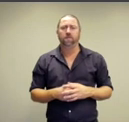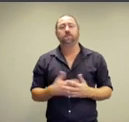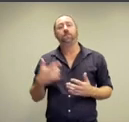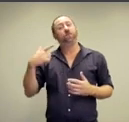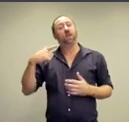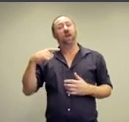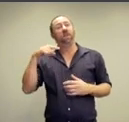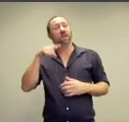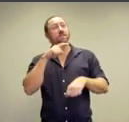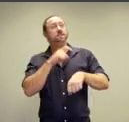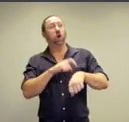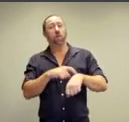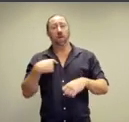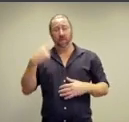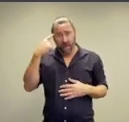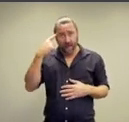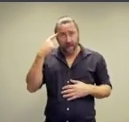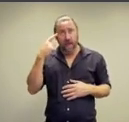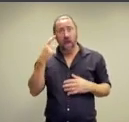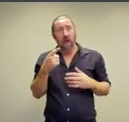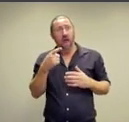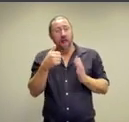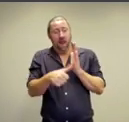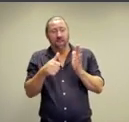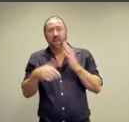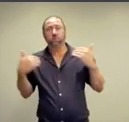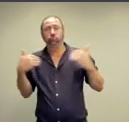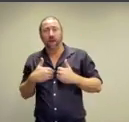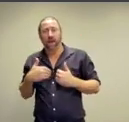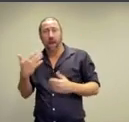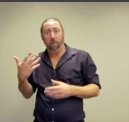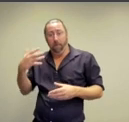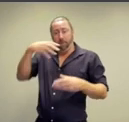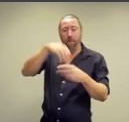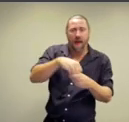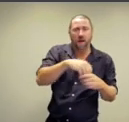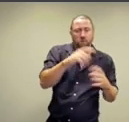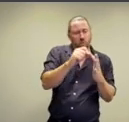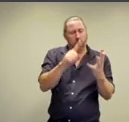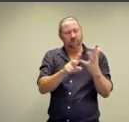placed to, I guess, be a courier for the leather jacket and to kind of